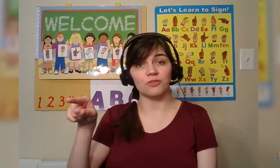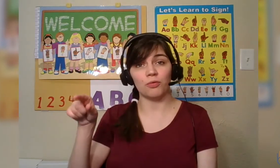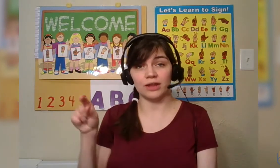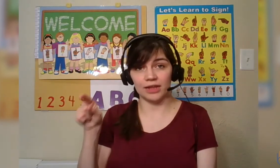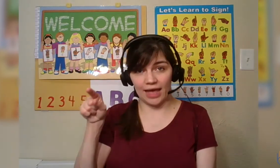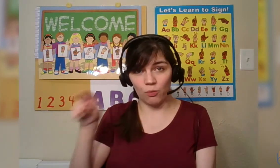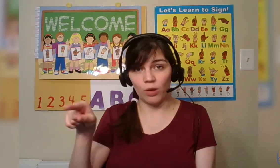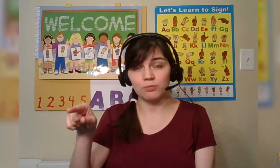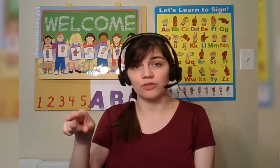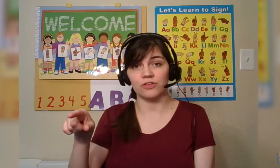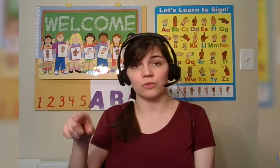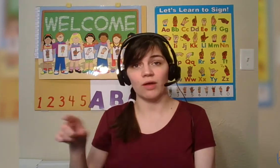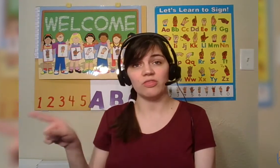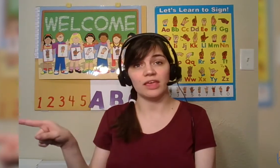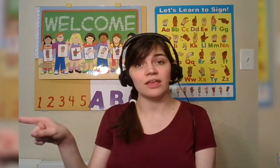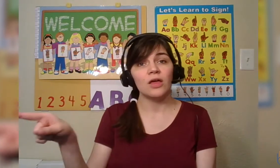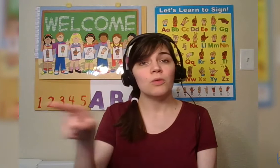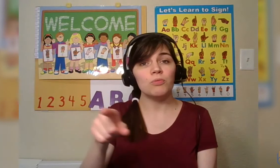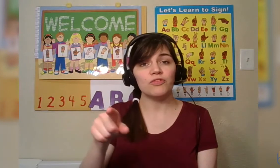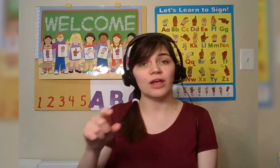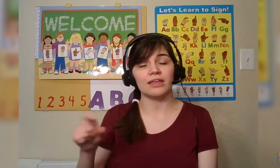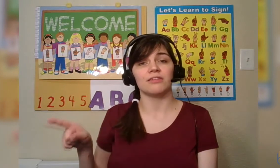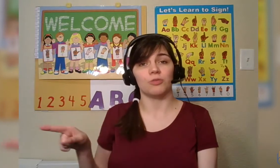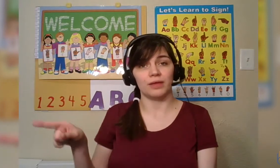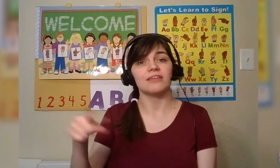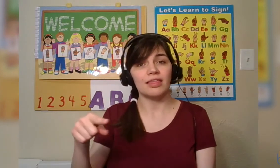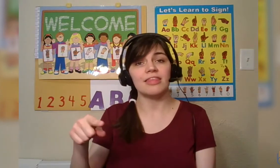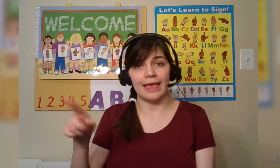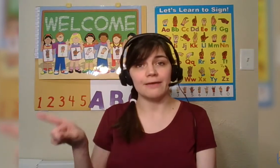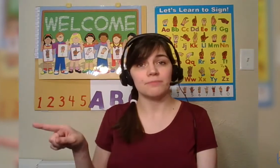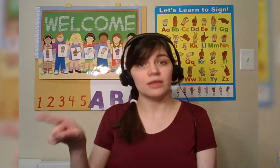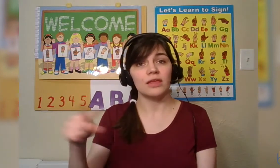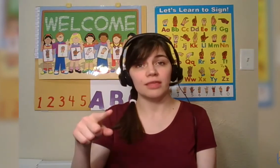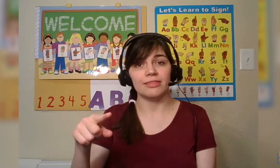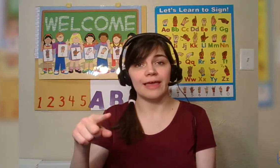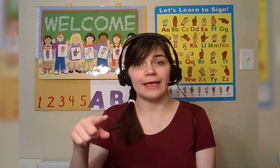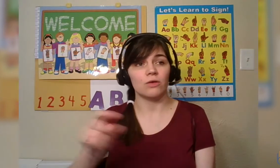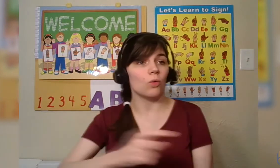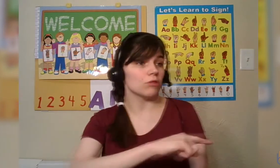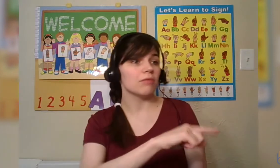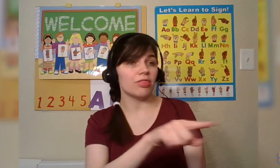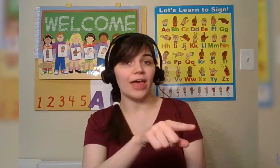just pointing at one person or one thing, move your hand a little bit. They. They. Or, they.